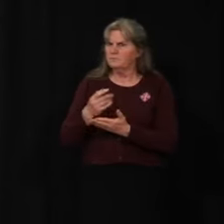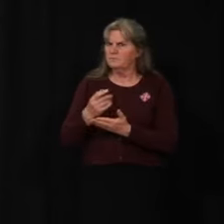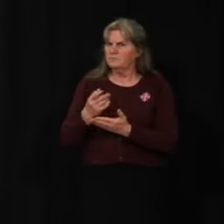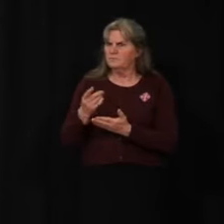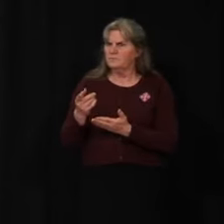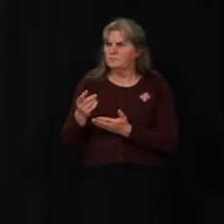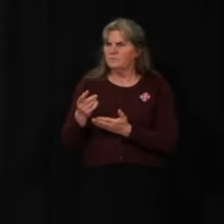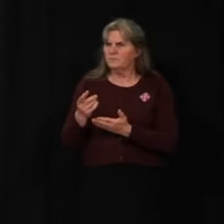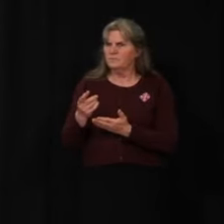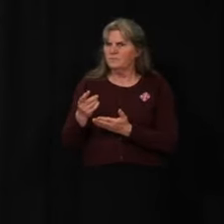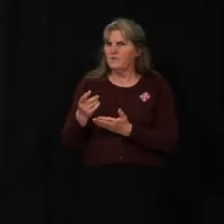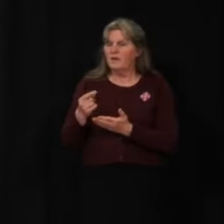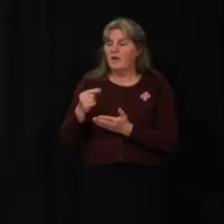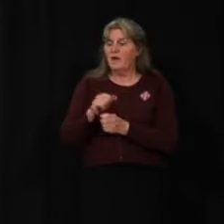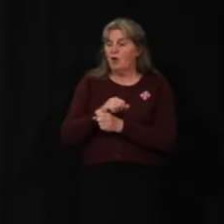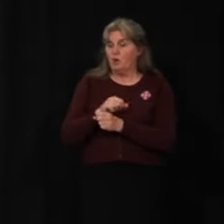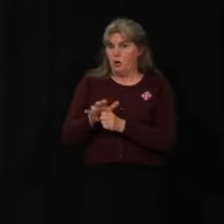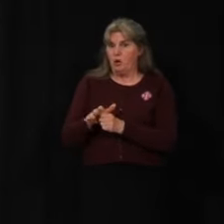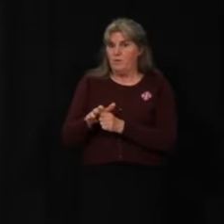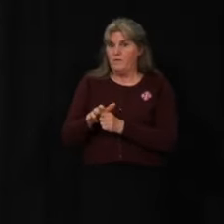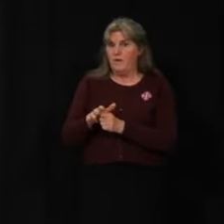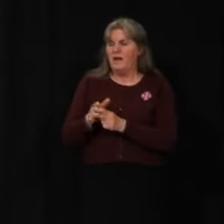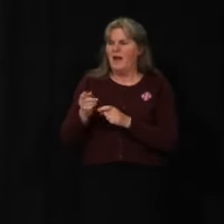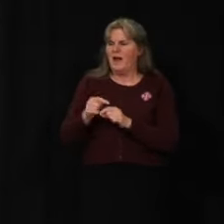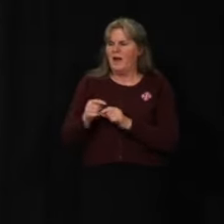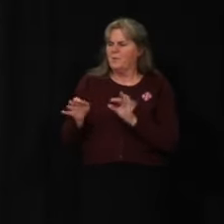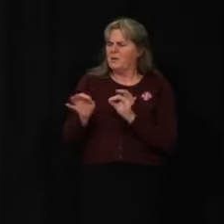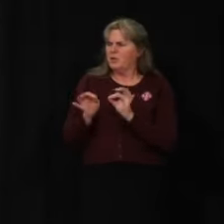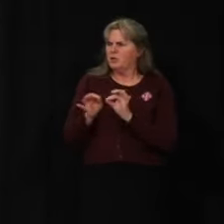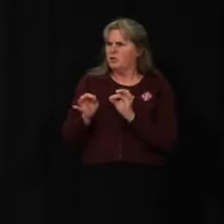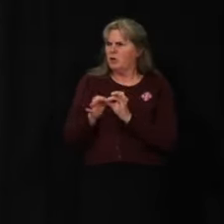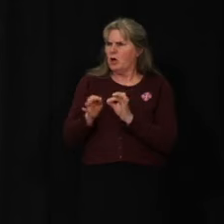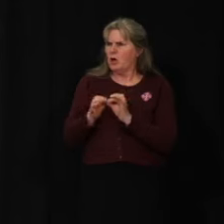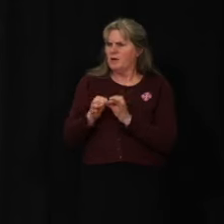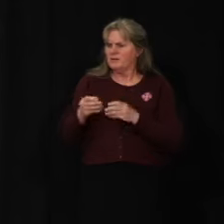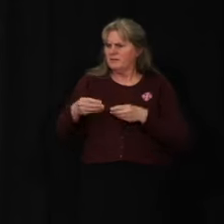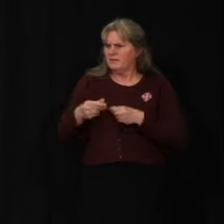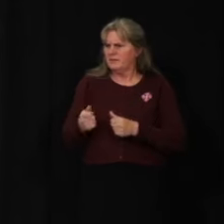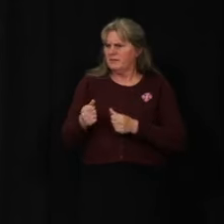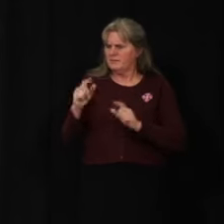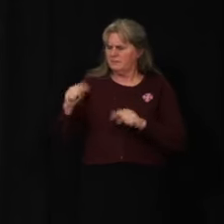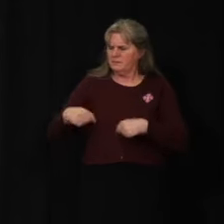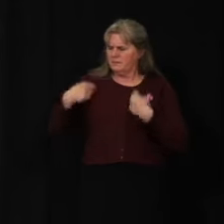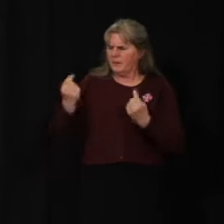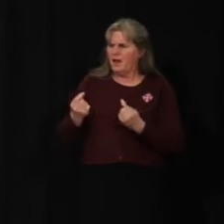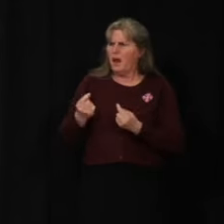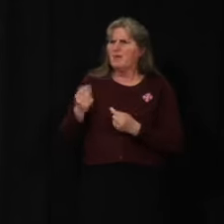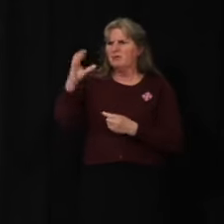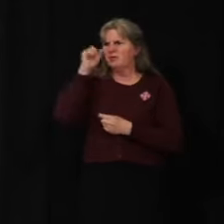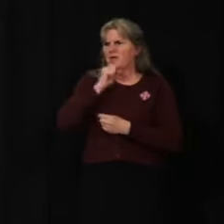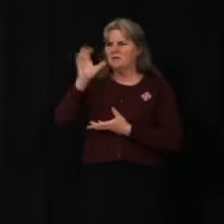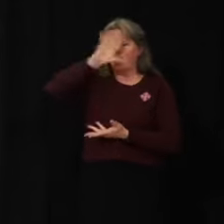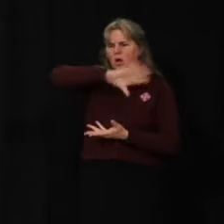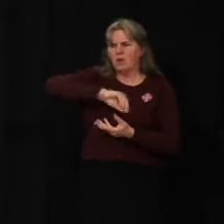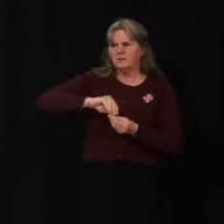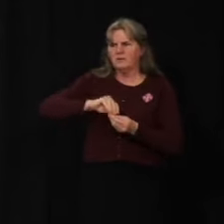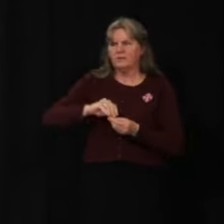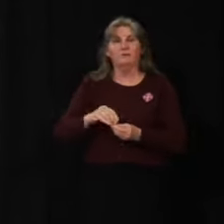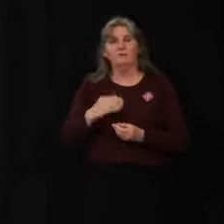opposition parties cosigned a letter yesterday to you, asking for you to recall the legislative assembly to talk